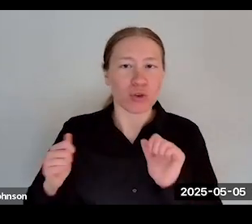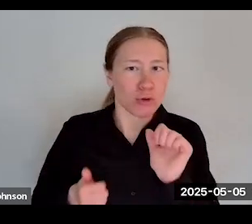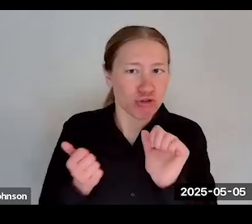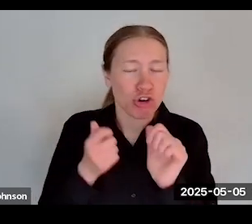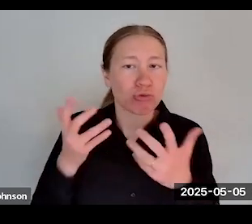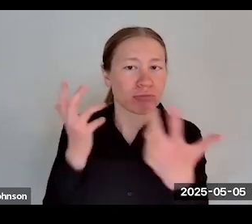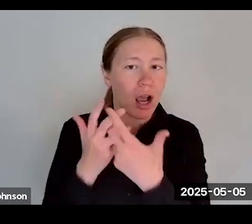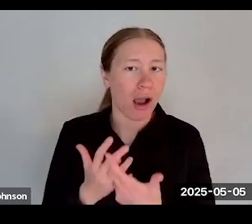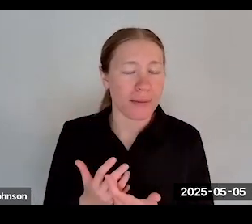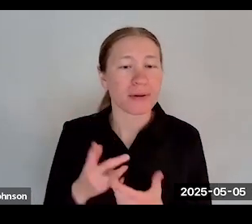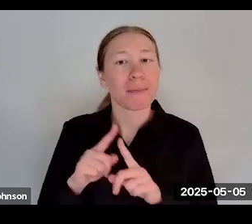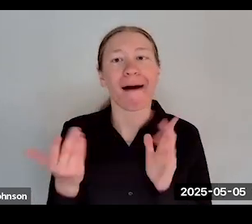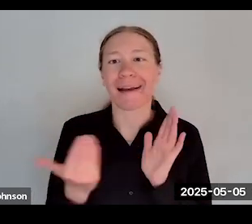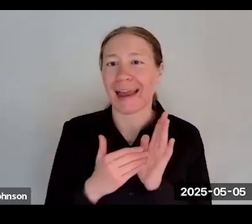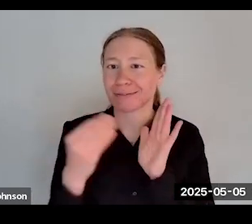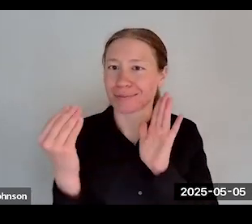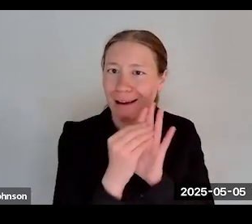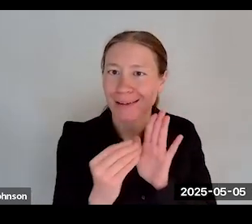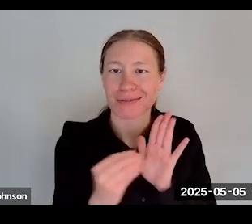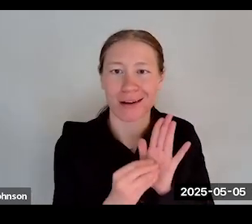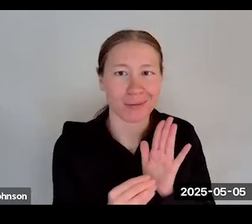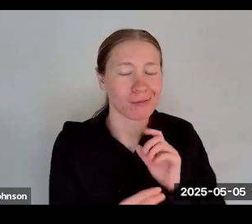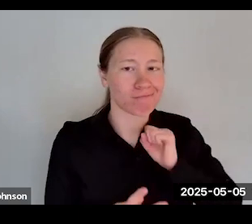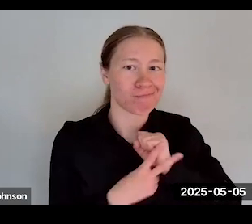But again, document, document, document that interaction.